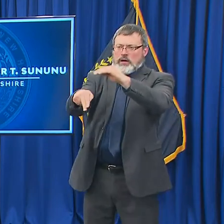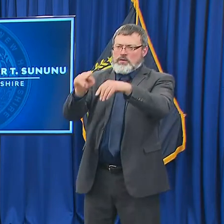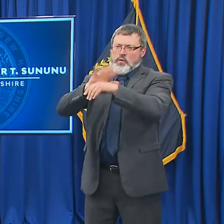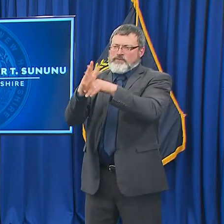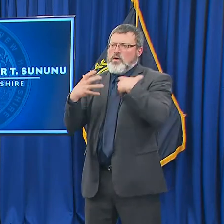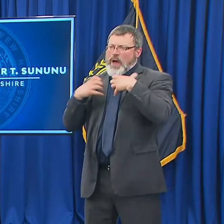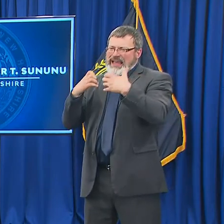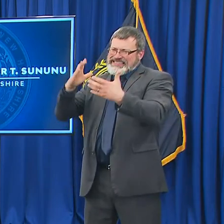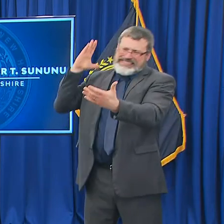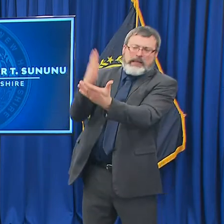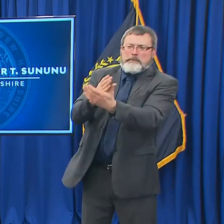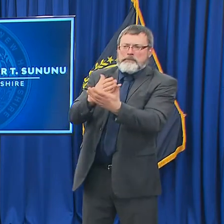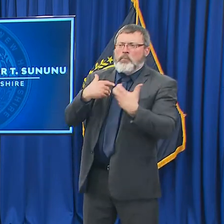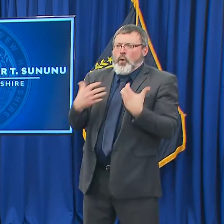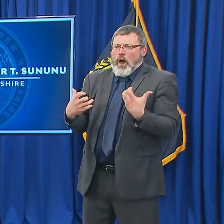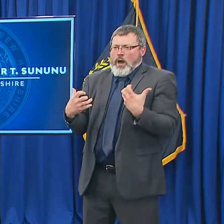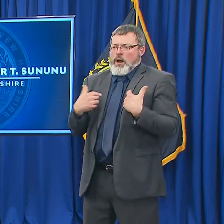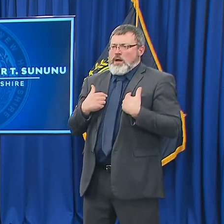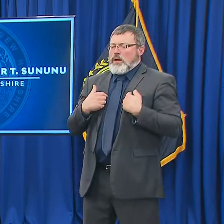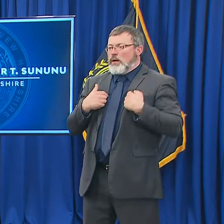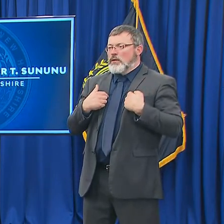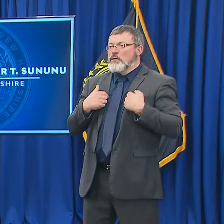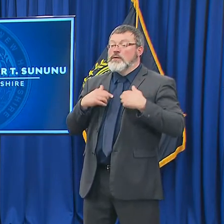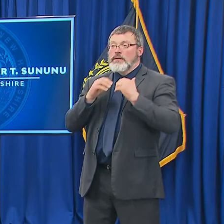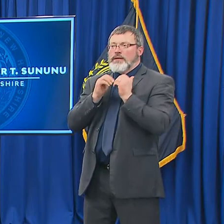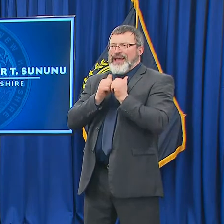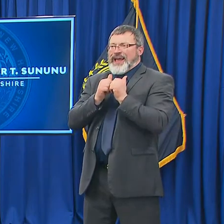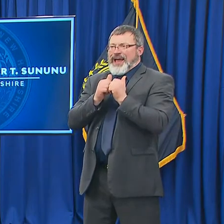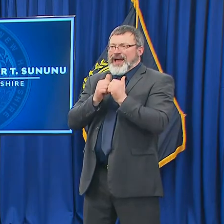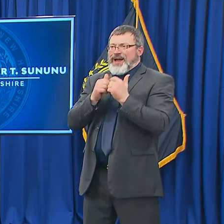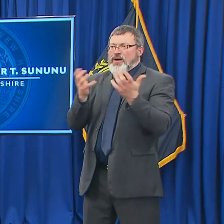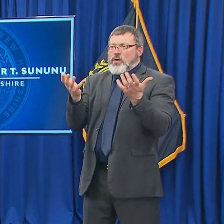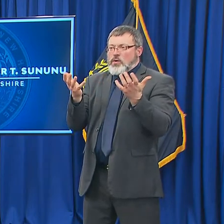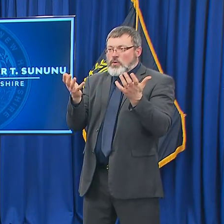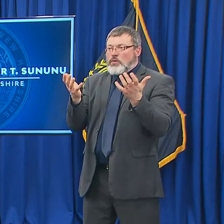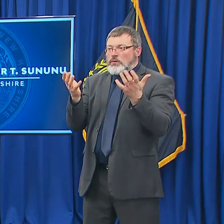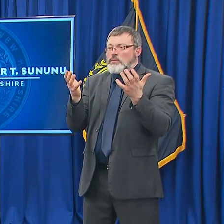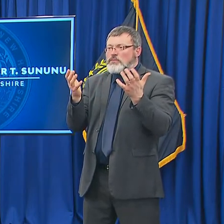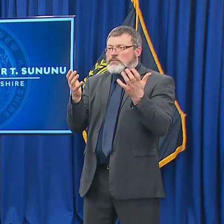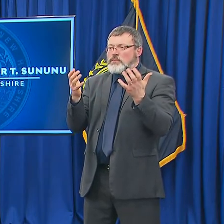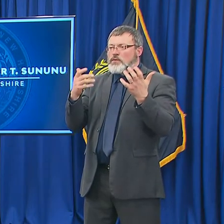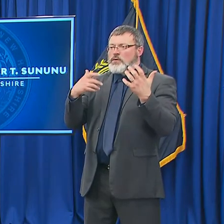to be updated online. The data even the new dashboard soon.